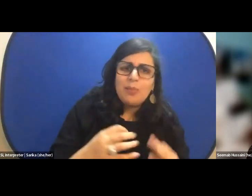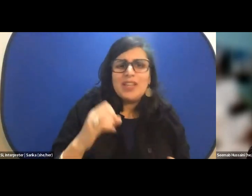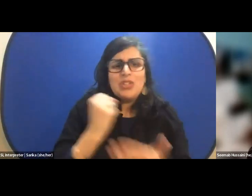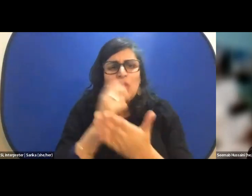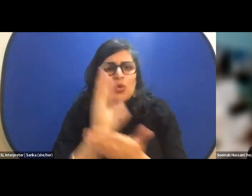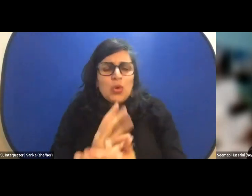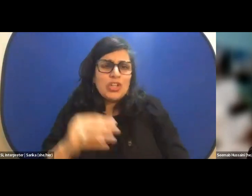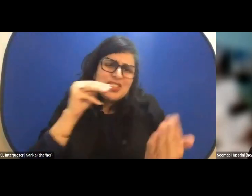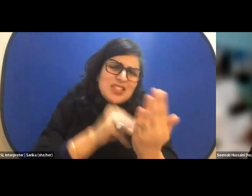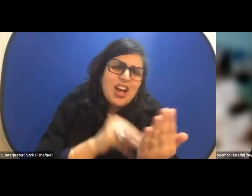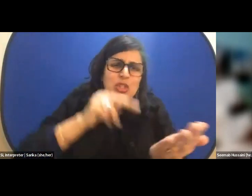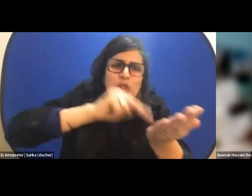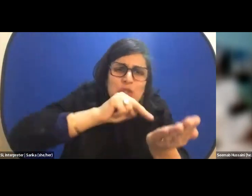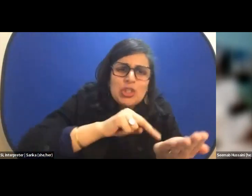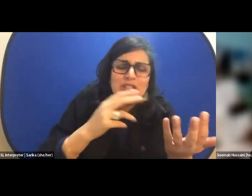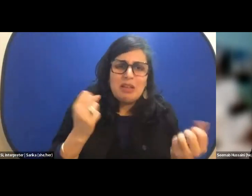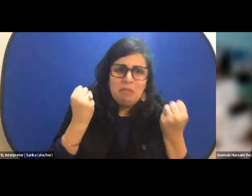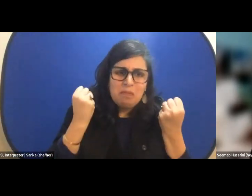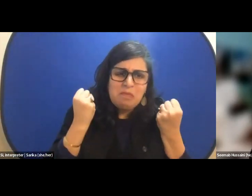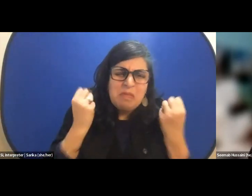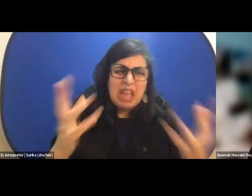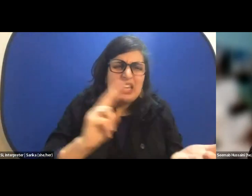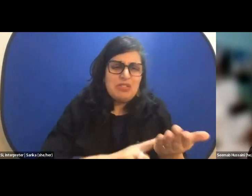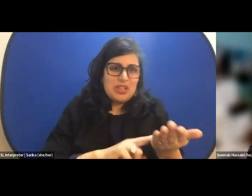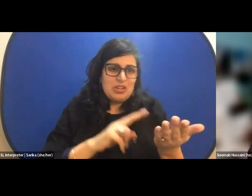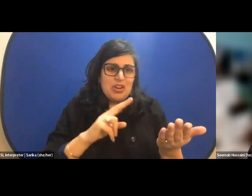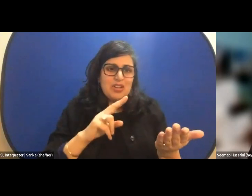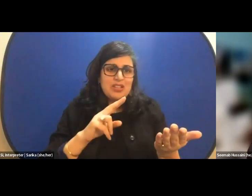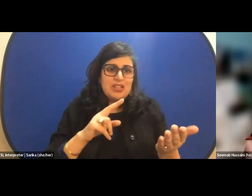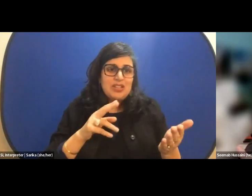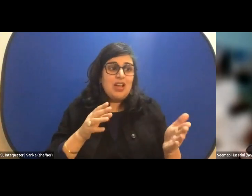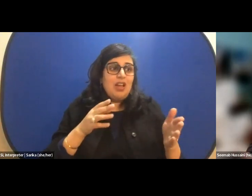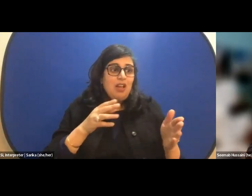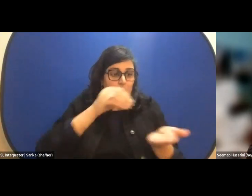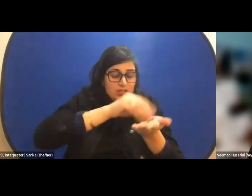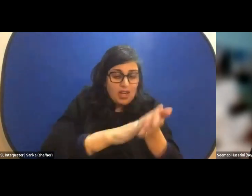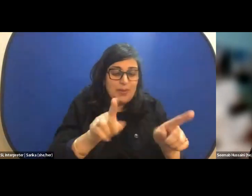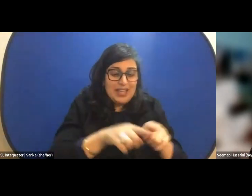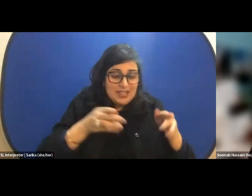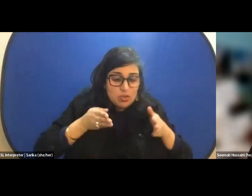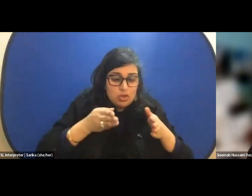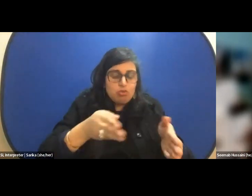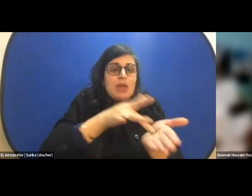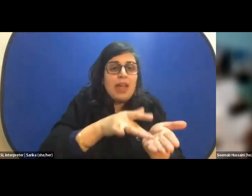just even then, even throughout the protests, we are families, we're social workers,